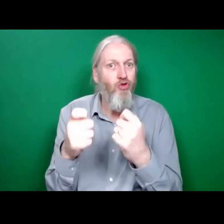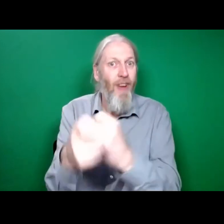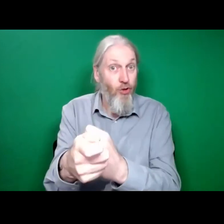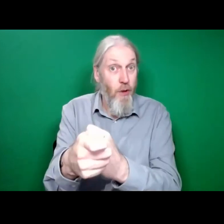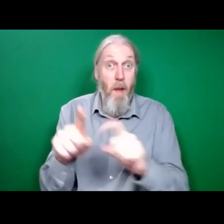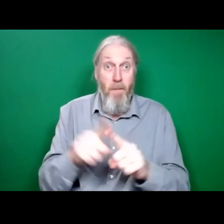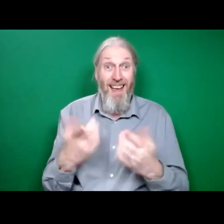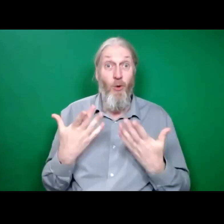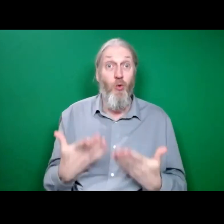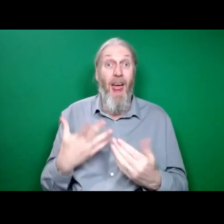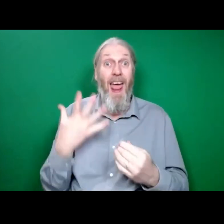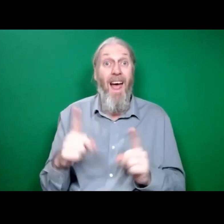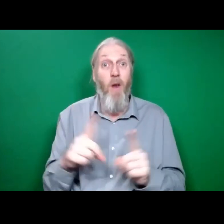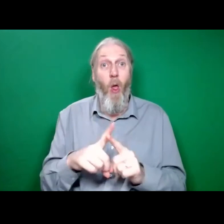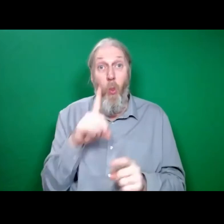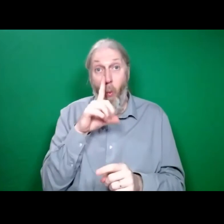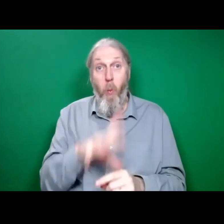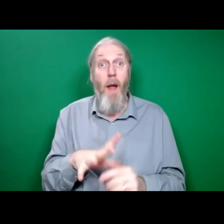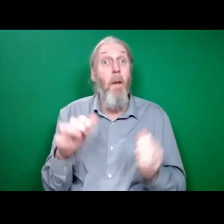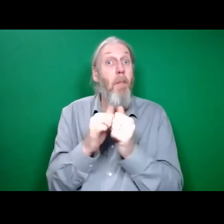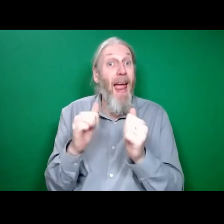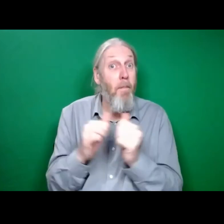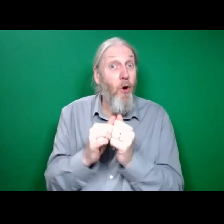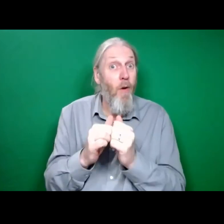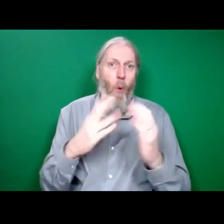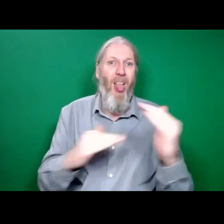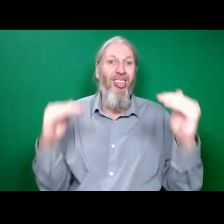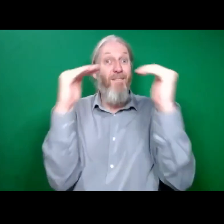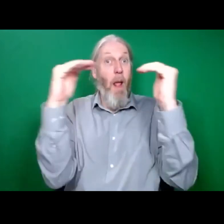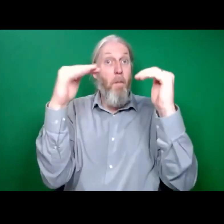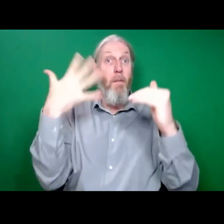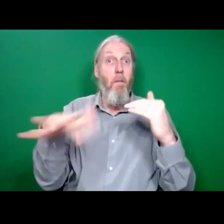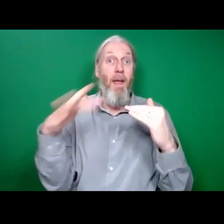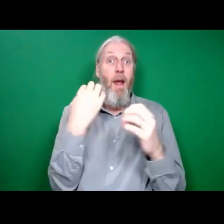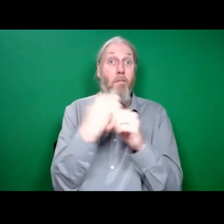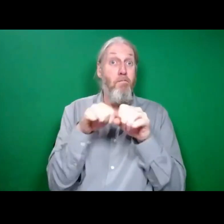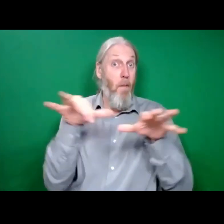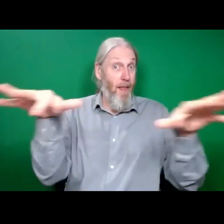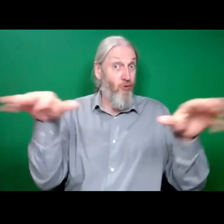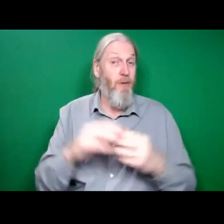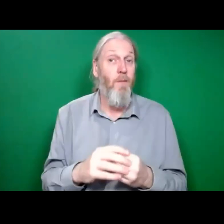sites but, in particular, we have a at peacocks, which is 6,000 square foot, we have a 28-person collective in